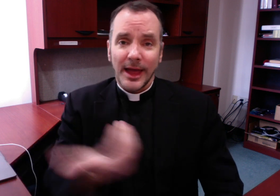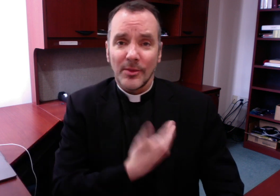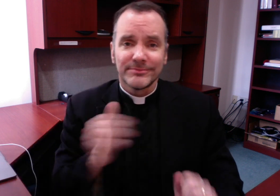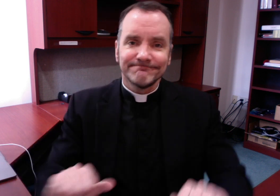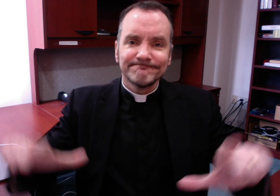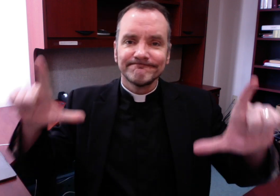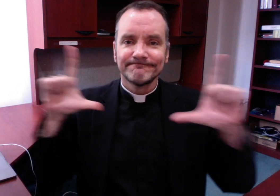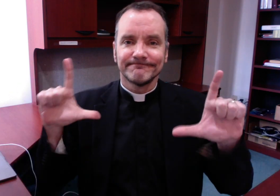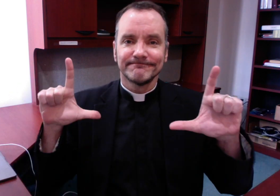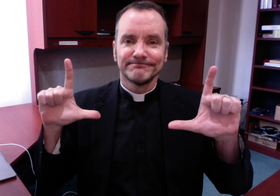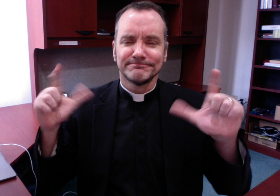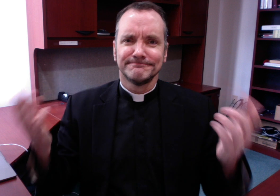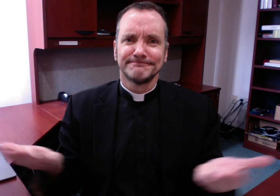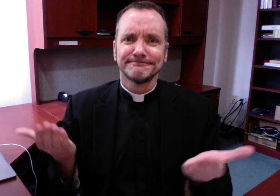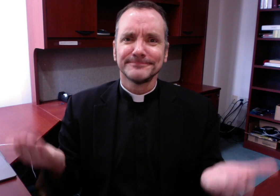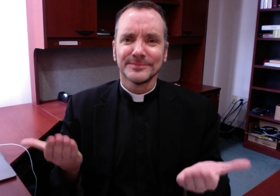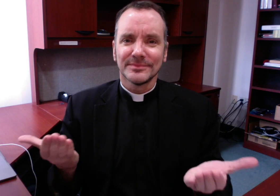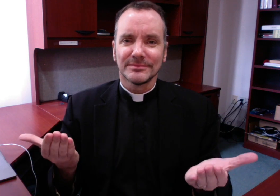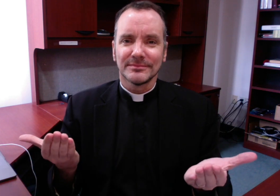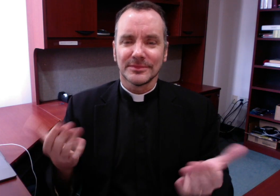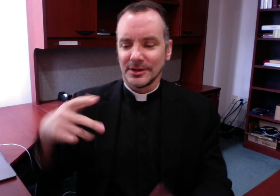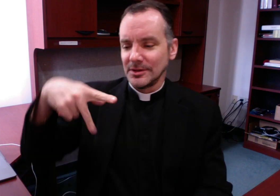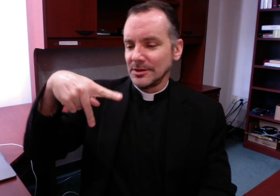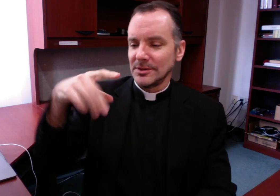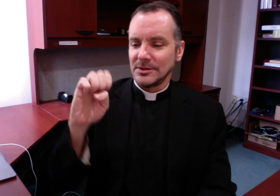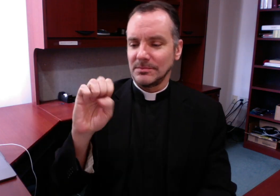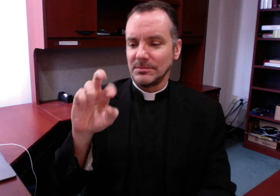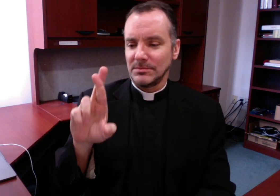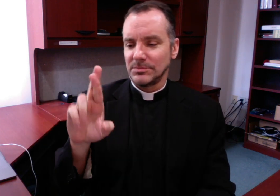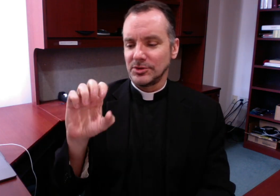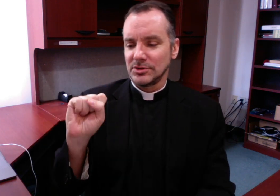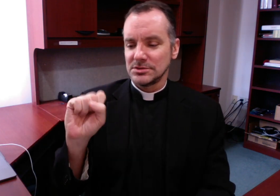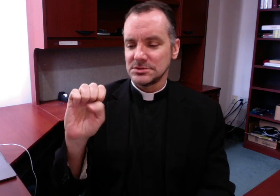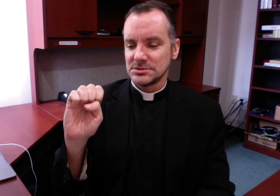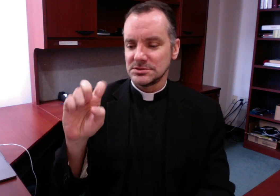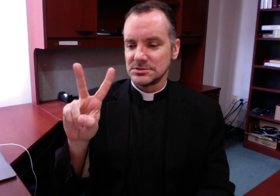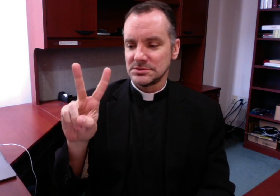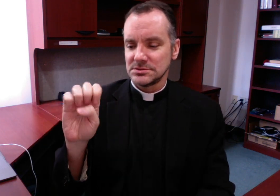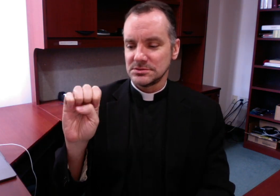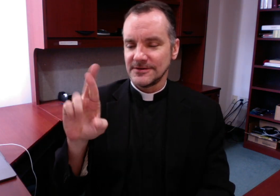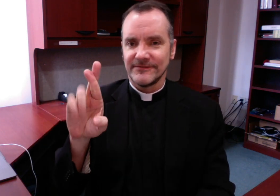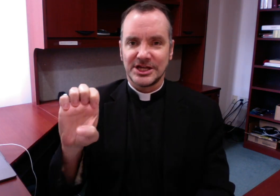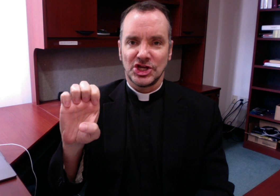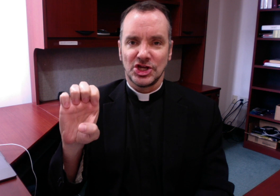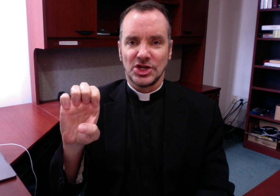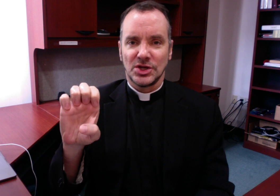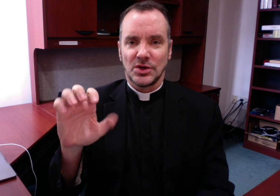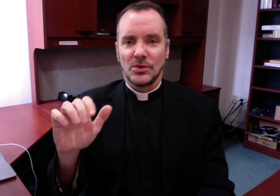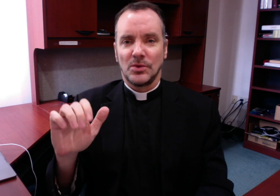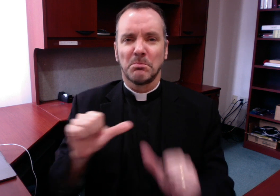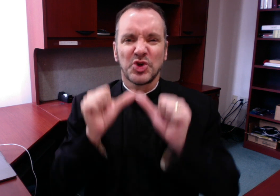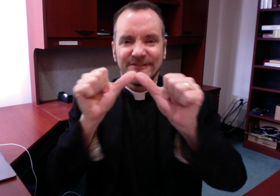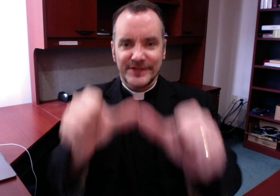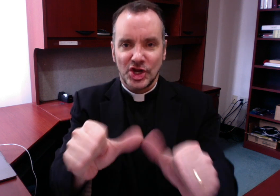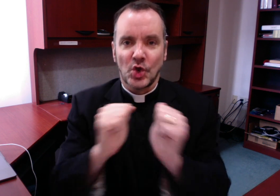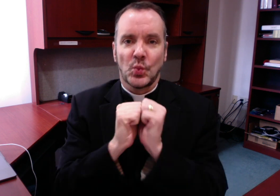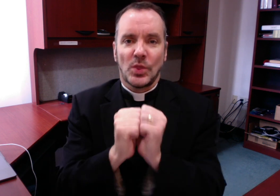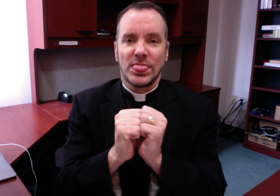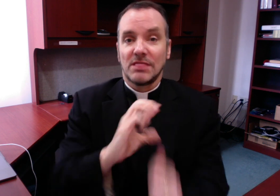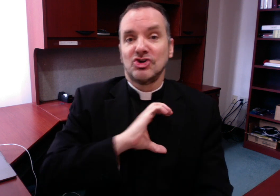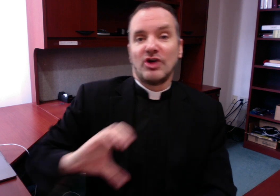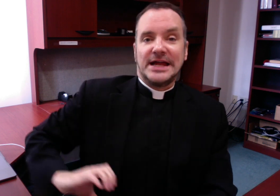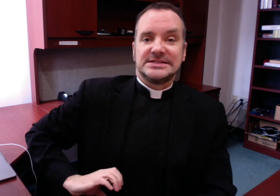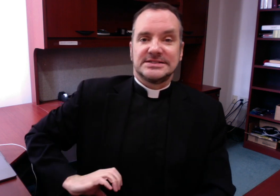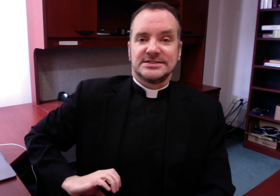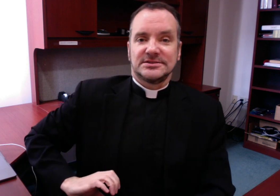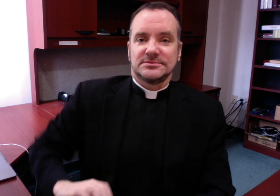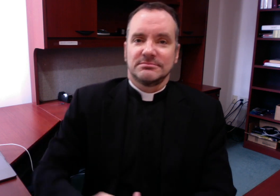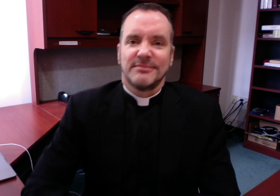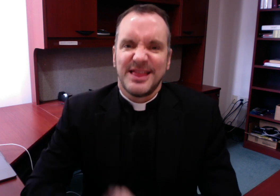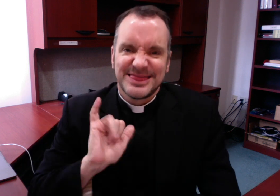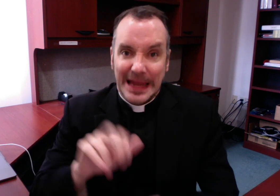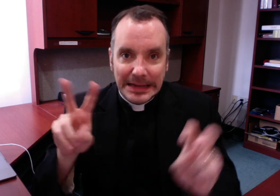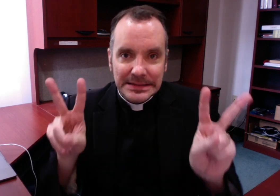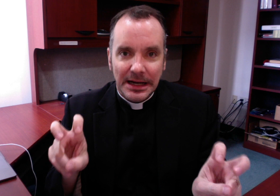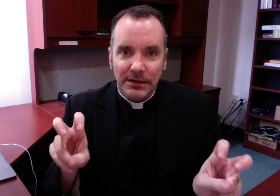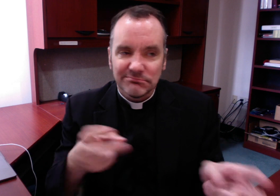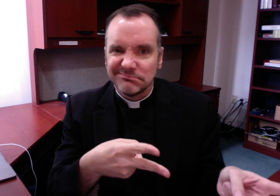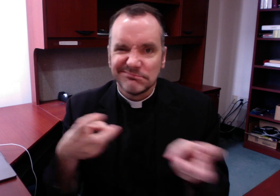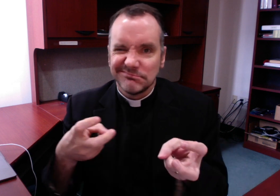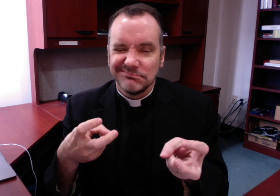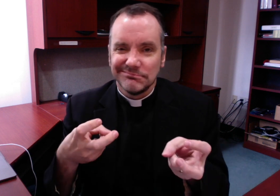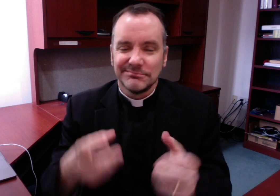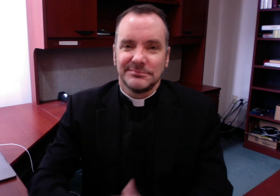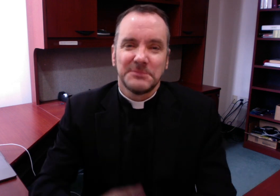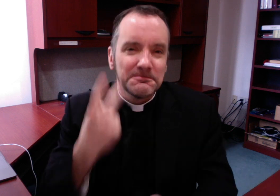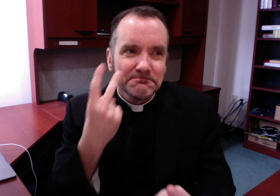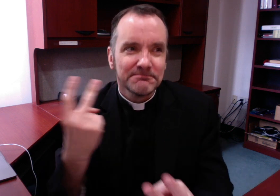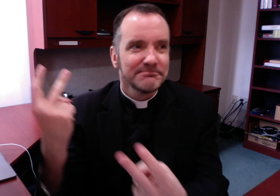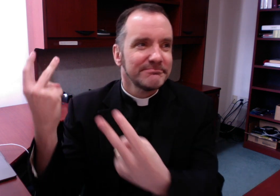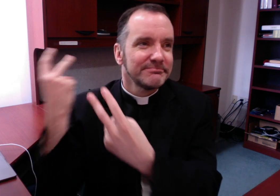Welcome to our vlog, "Persevere with Christ". That title is taken from an